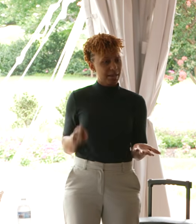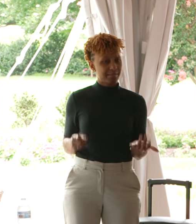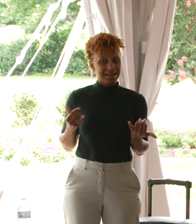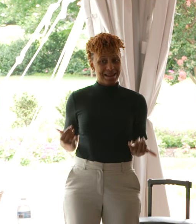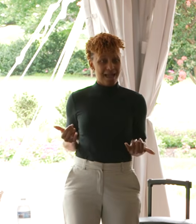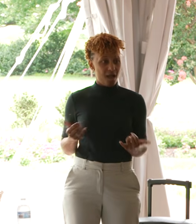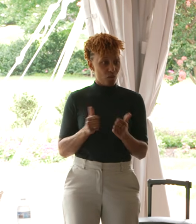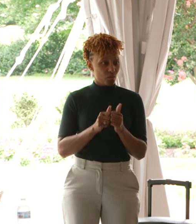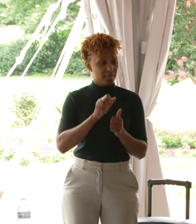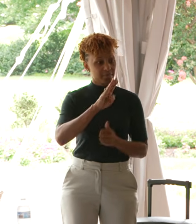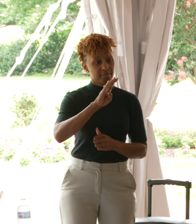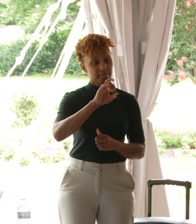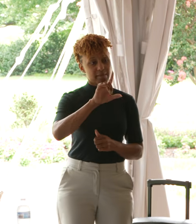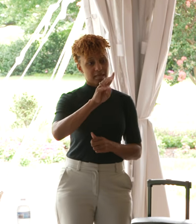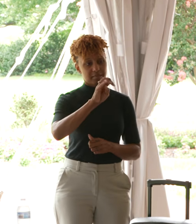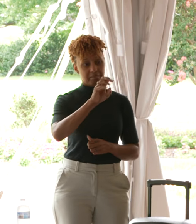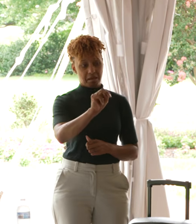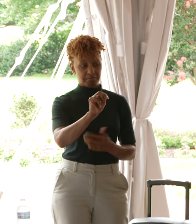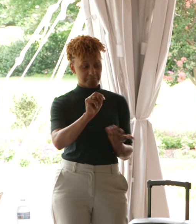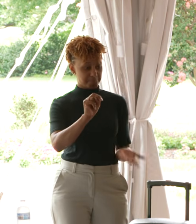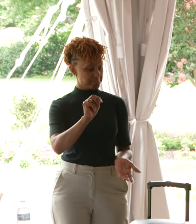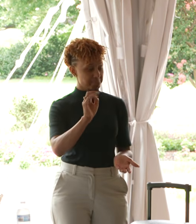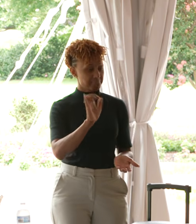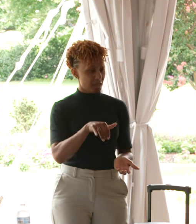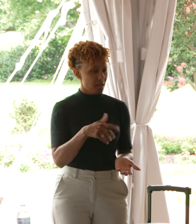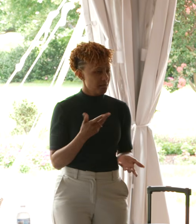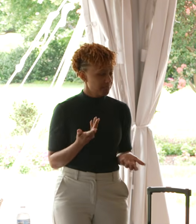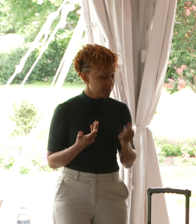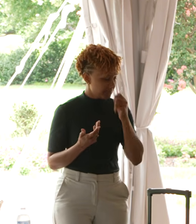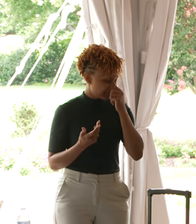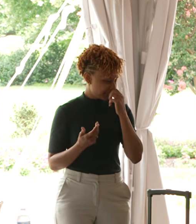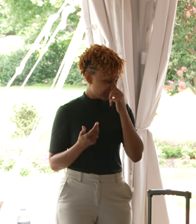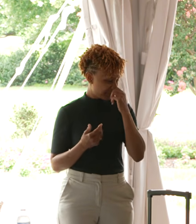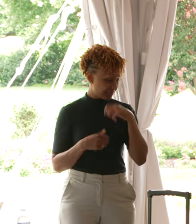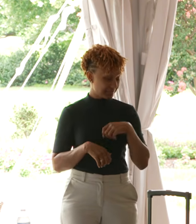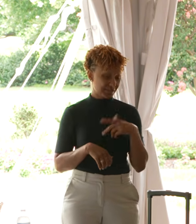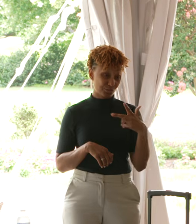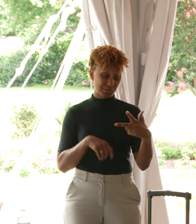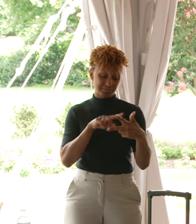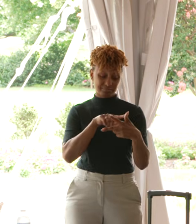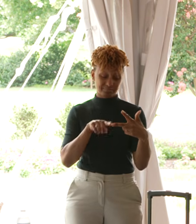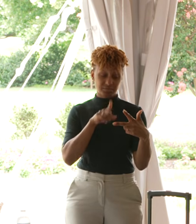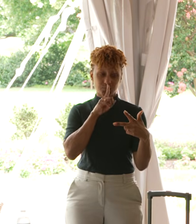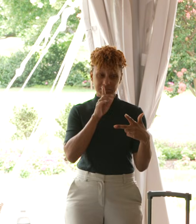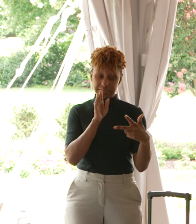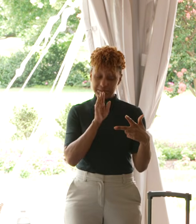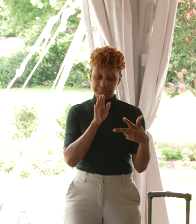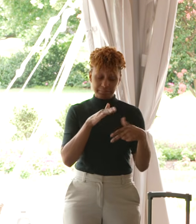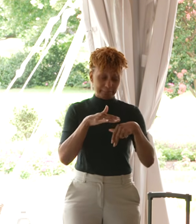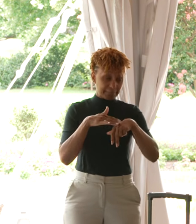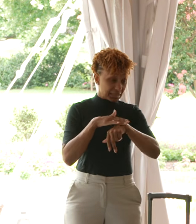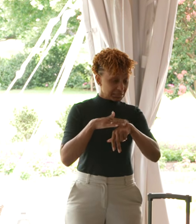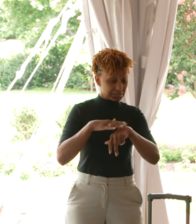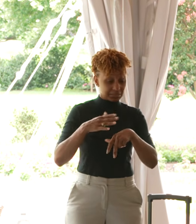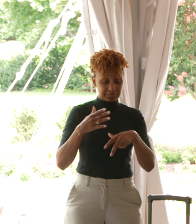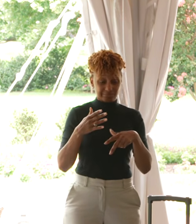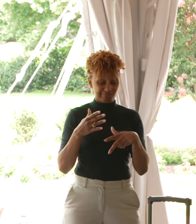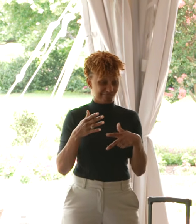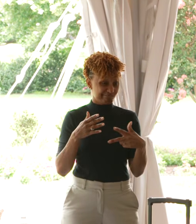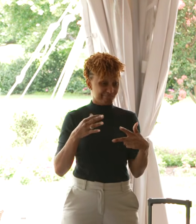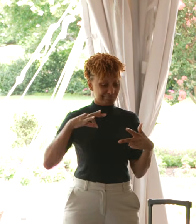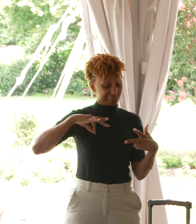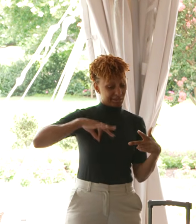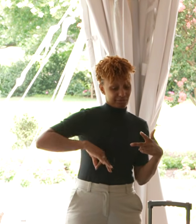all of the panel. It's three basic principles. It sounds straightforward, but in practice, is